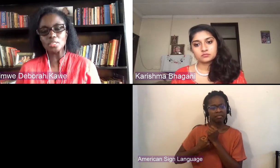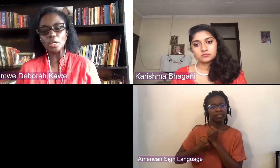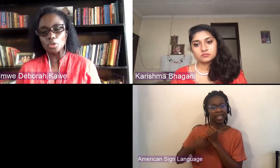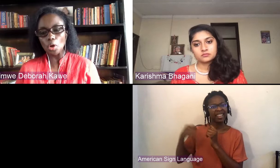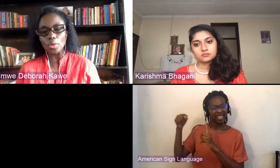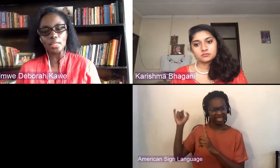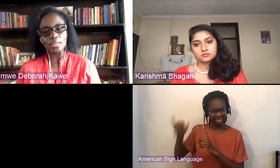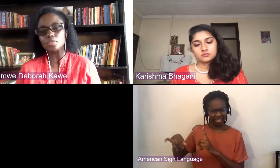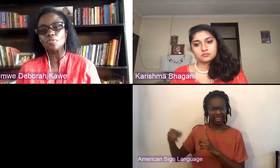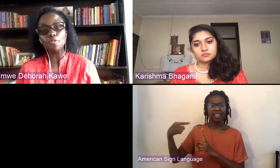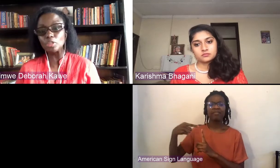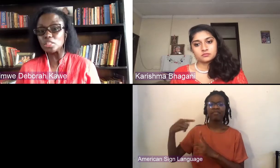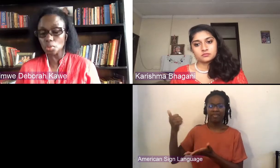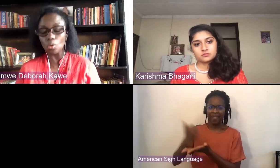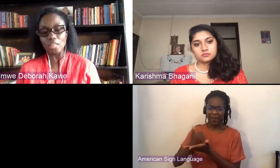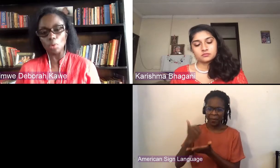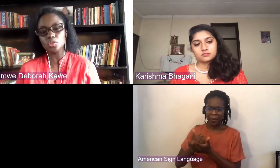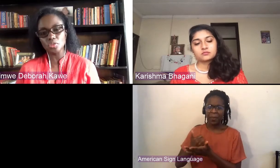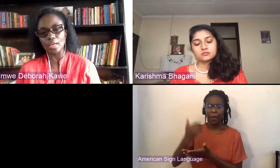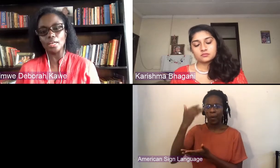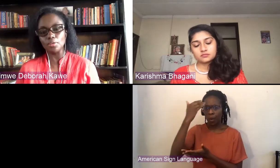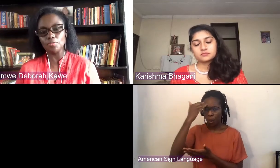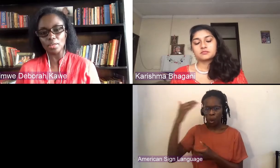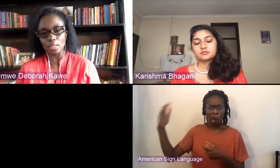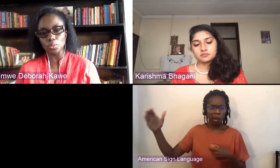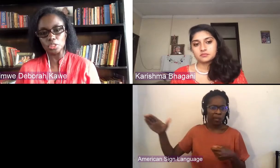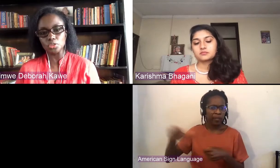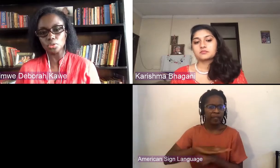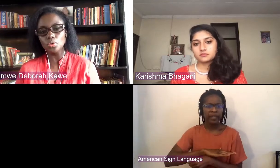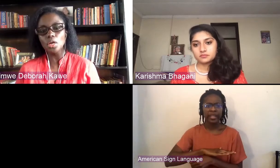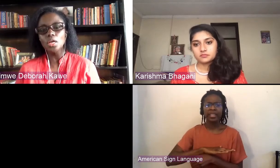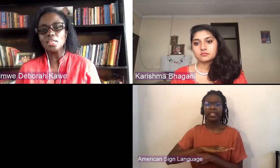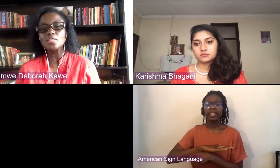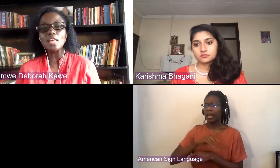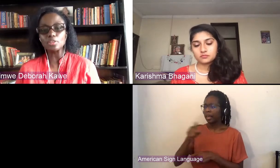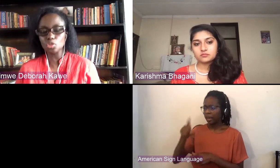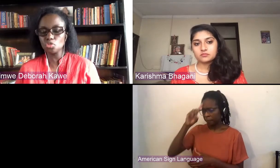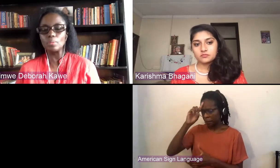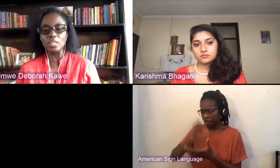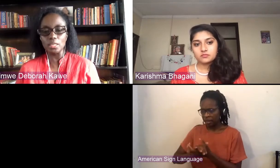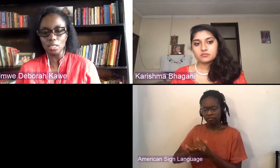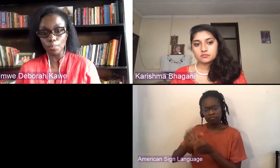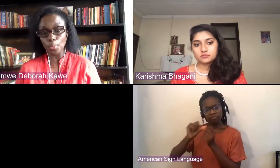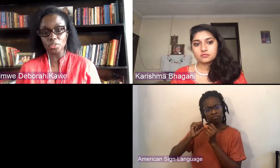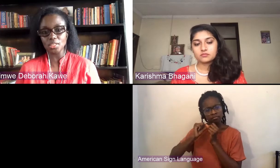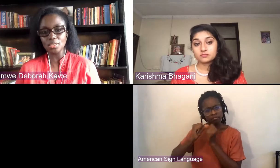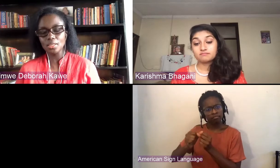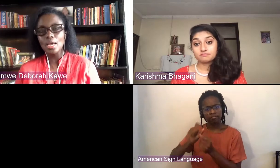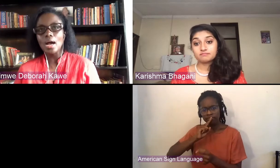and knowing that they're fully sold out to the kind of work that we do is extremely important.